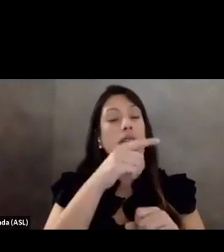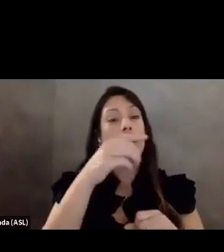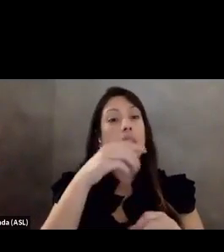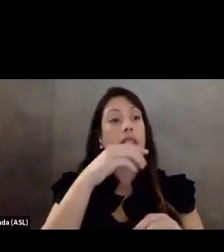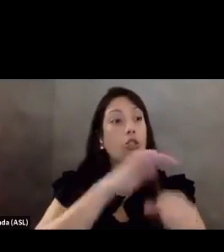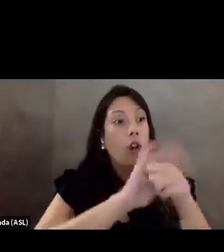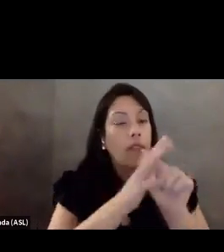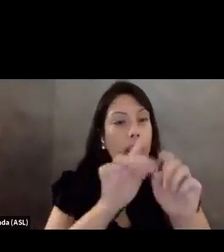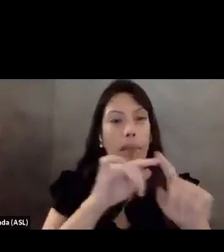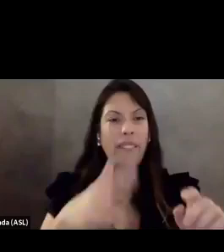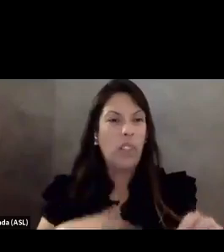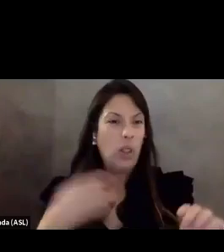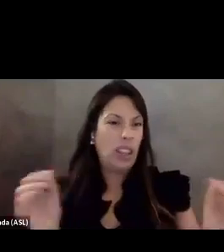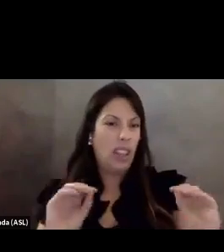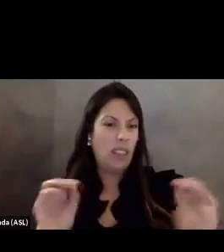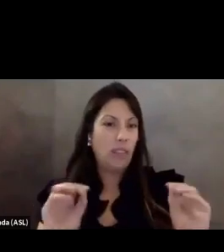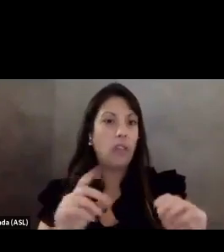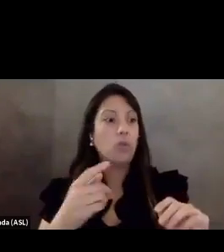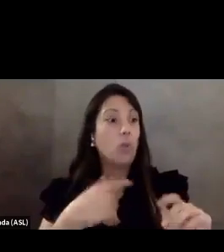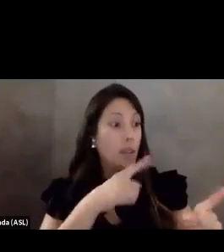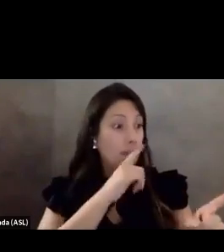I don't know, Kate, if you have the exact numbers.